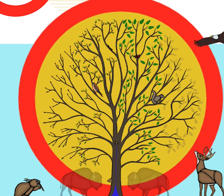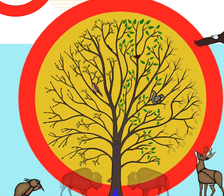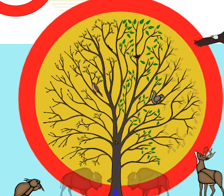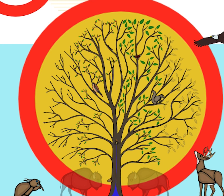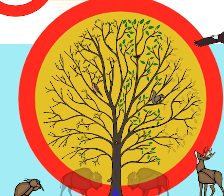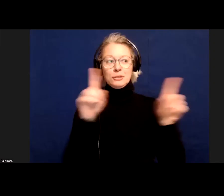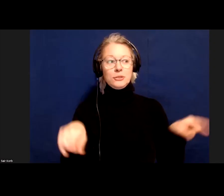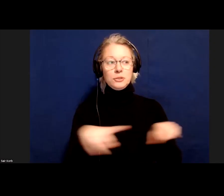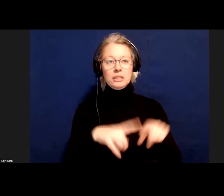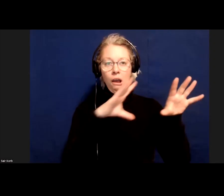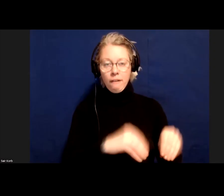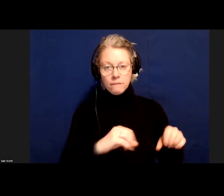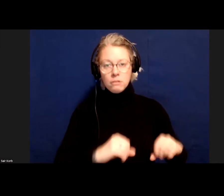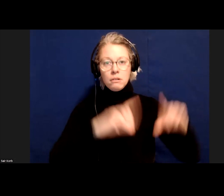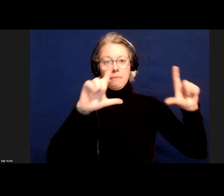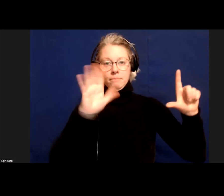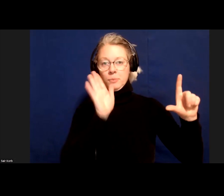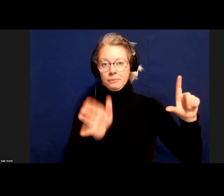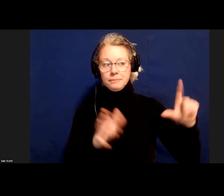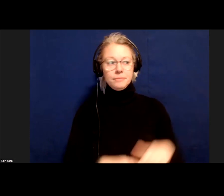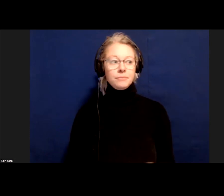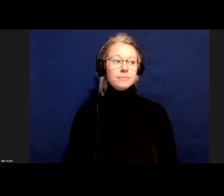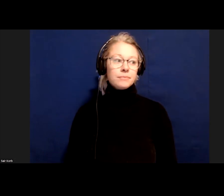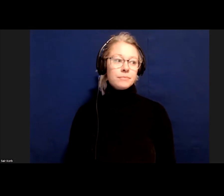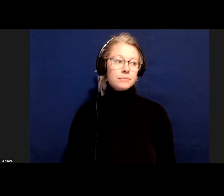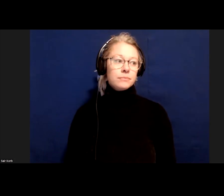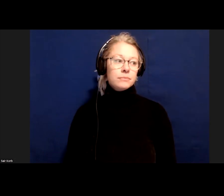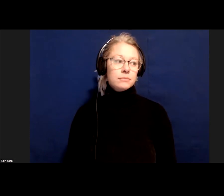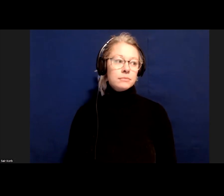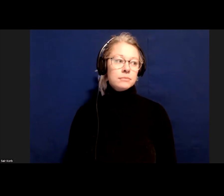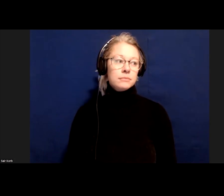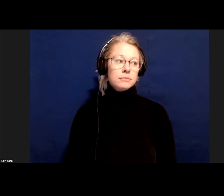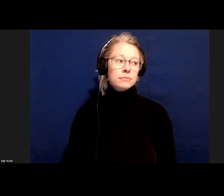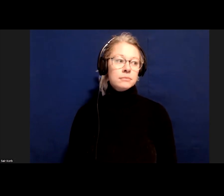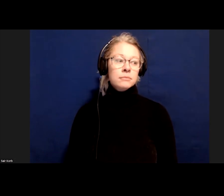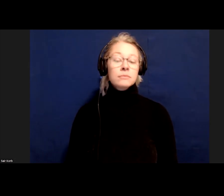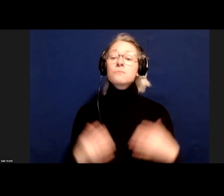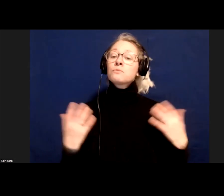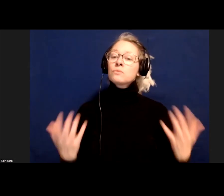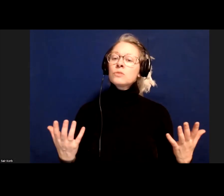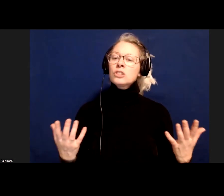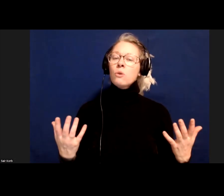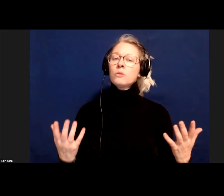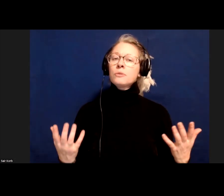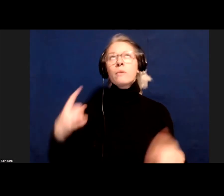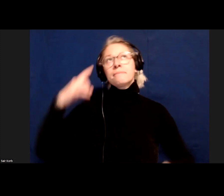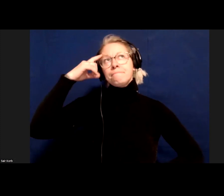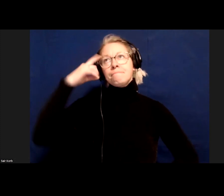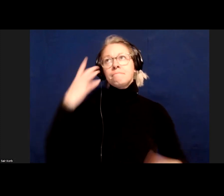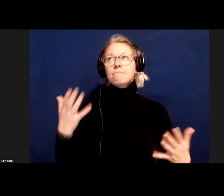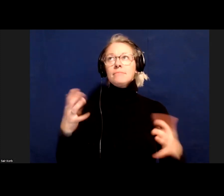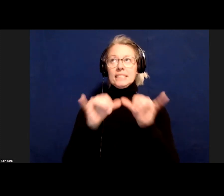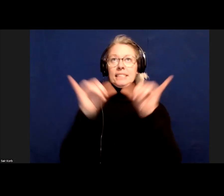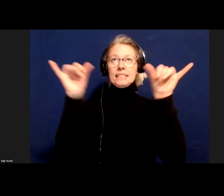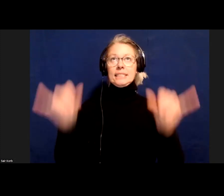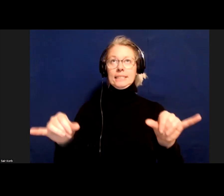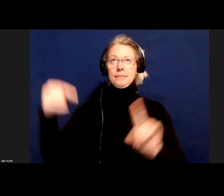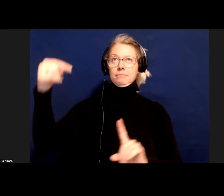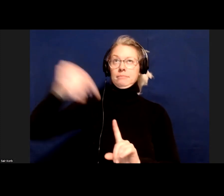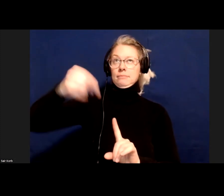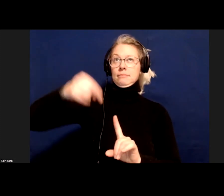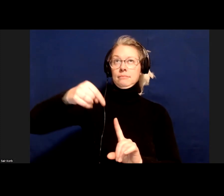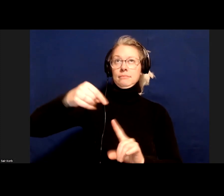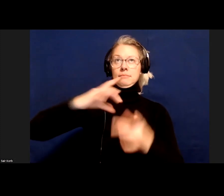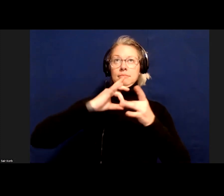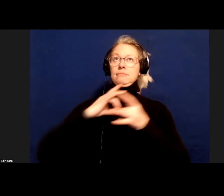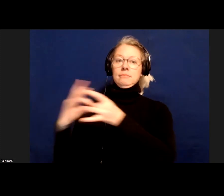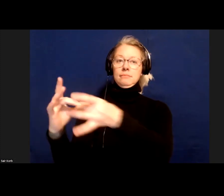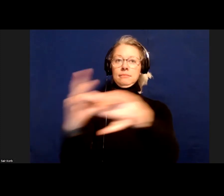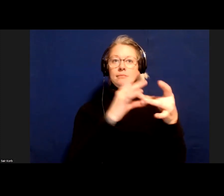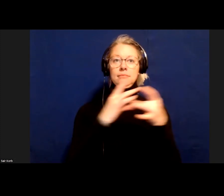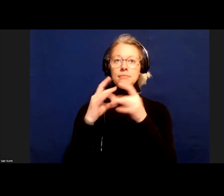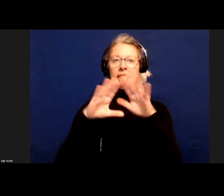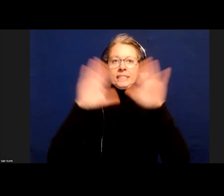when we have that conversation about a systems approach, looking at the arts in a way that